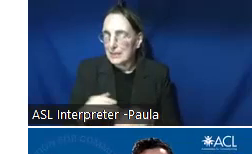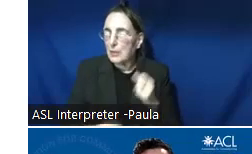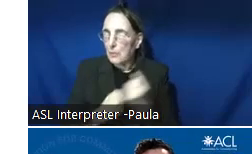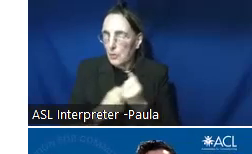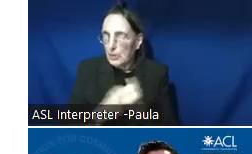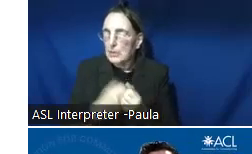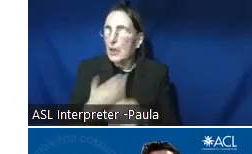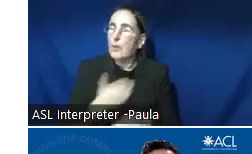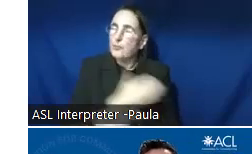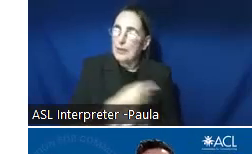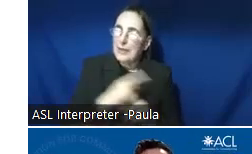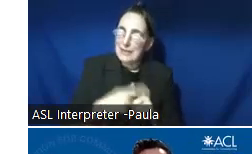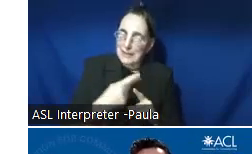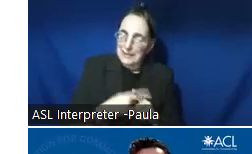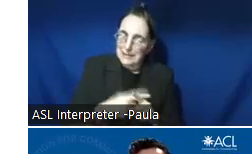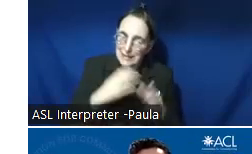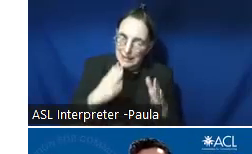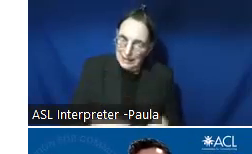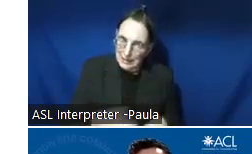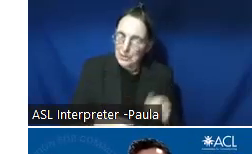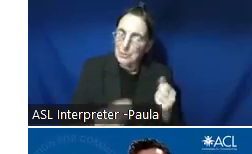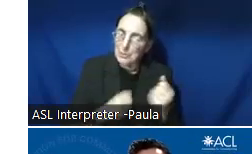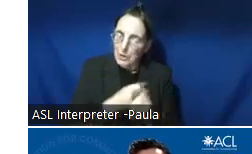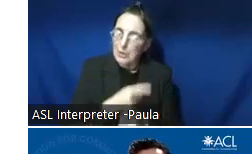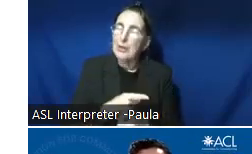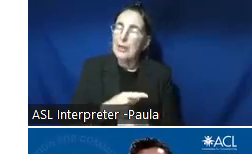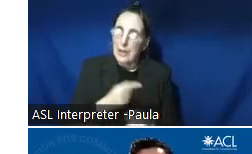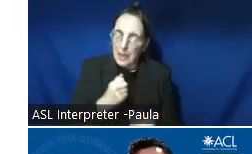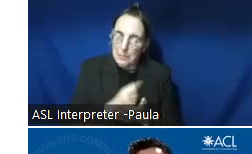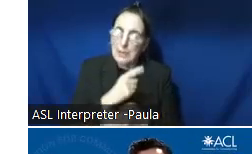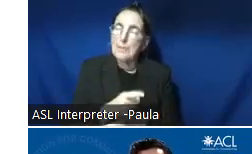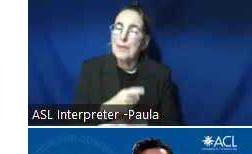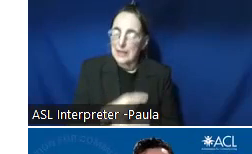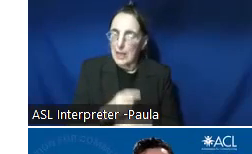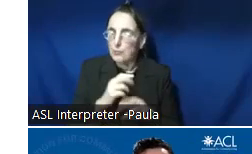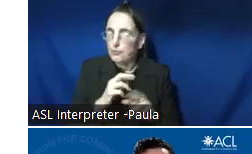assist individuals to prepare for and transition to housing, and tenancy sustaining supports, which are provided